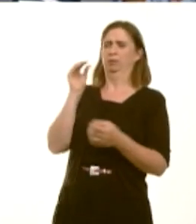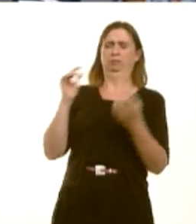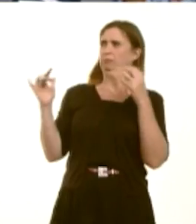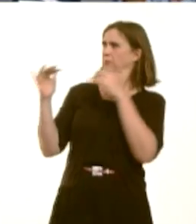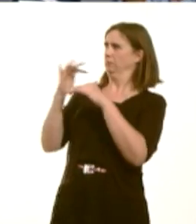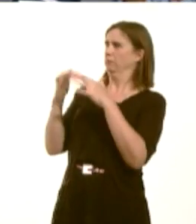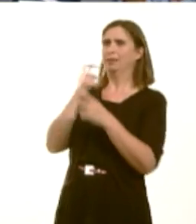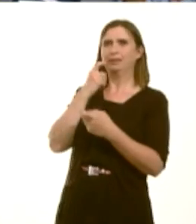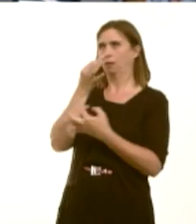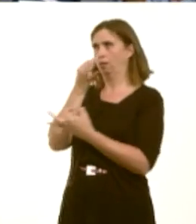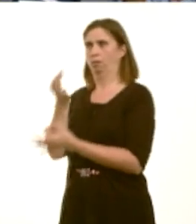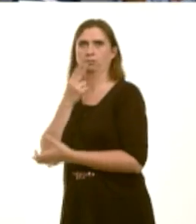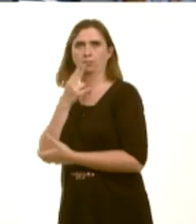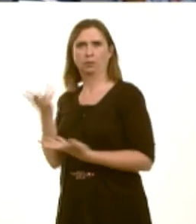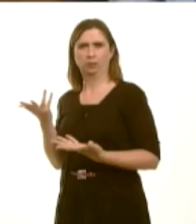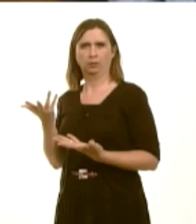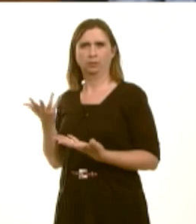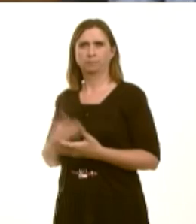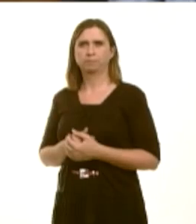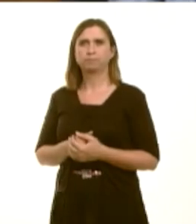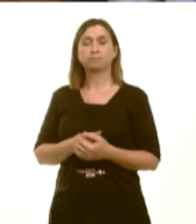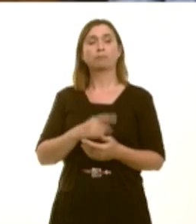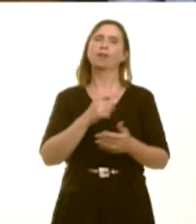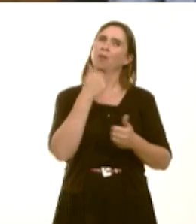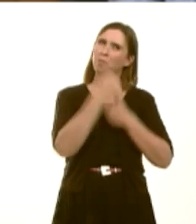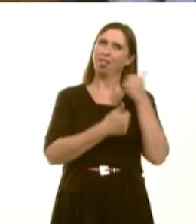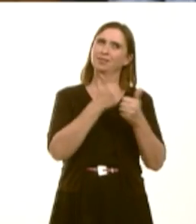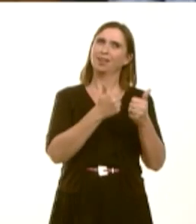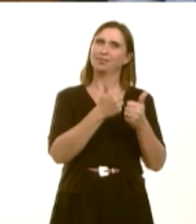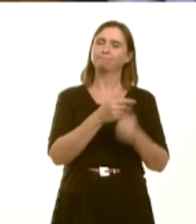of the Liberal Democrats on her award from Save E-cigs for the work that she has done